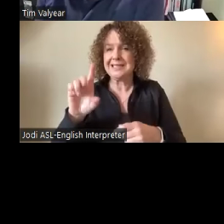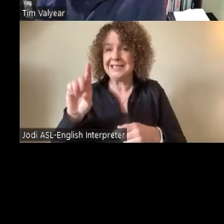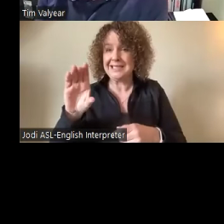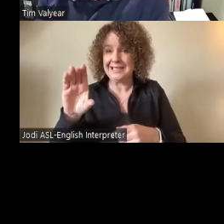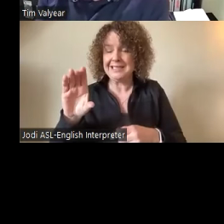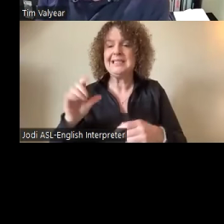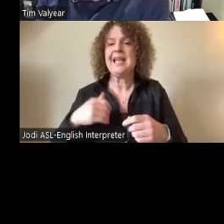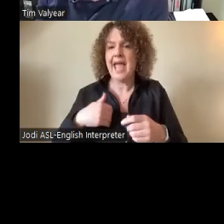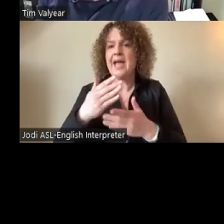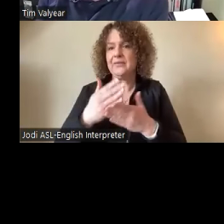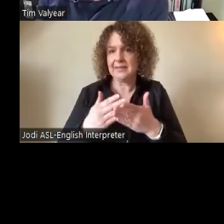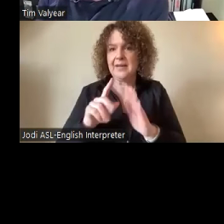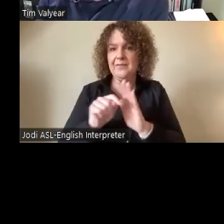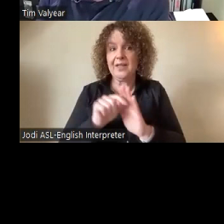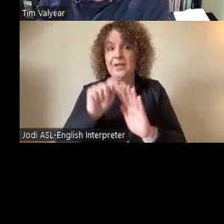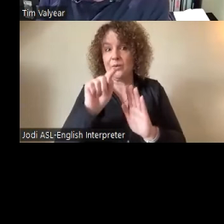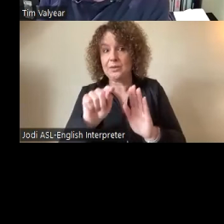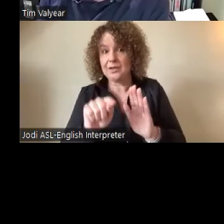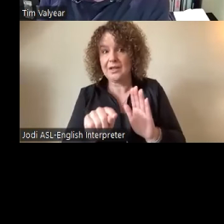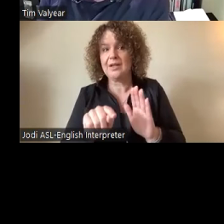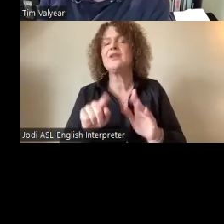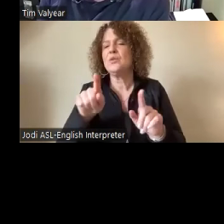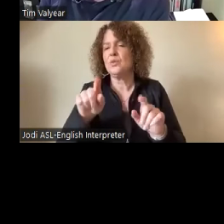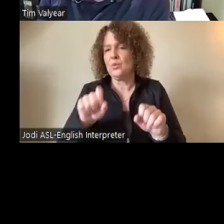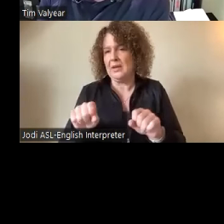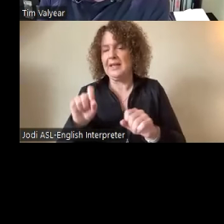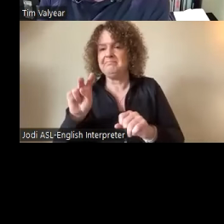in the Power Point. The Centers for Disease Control